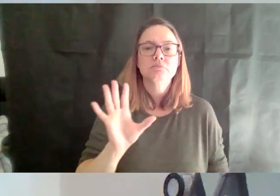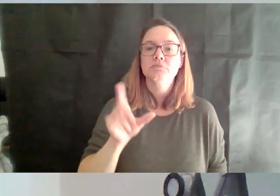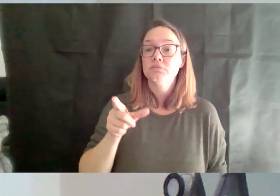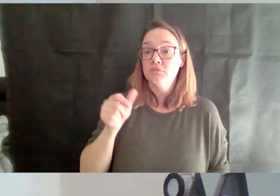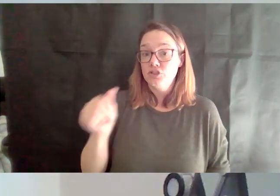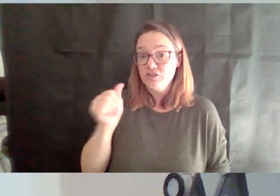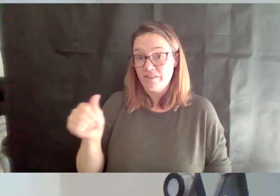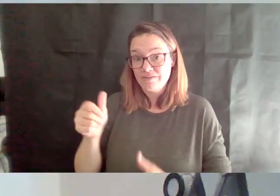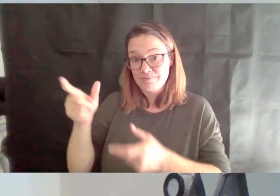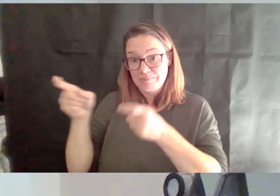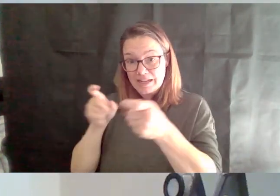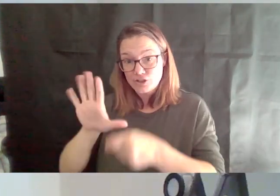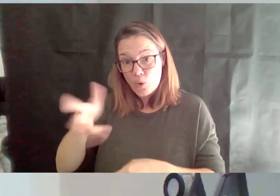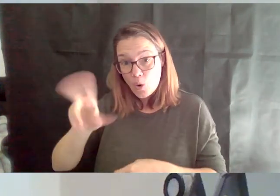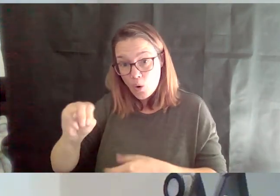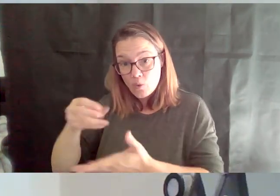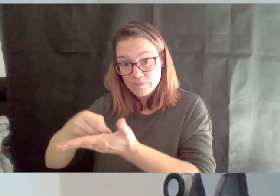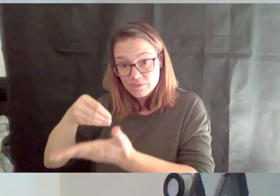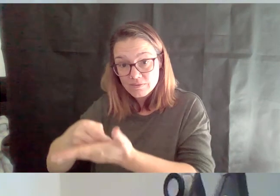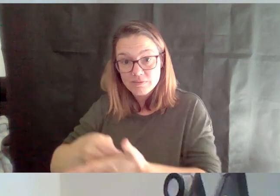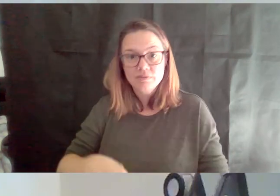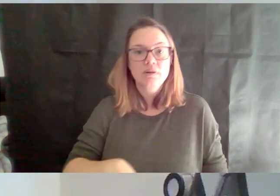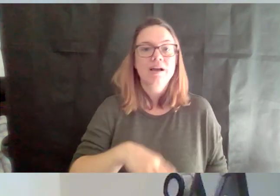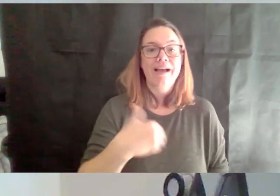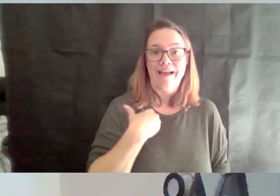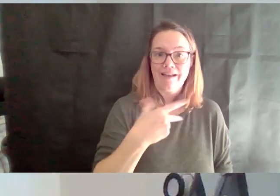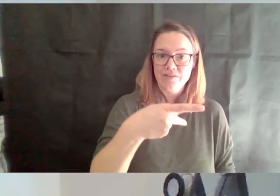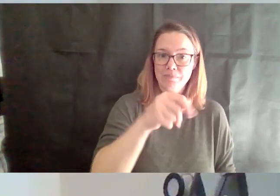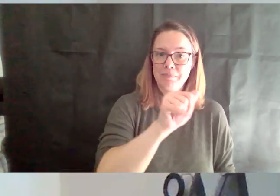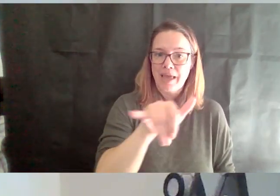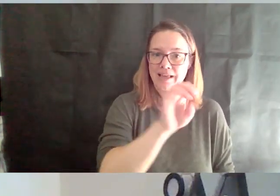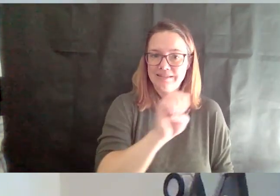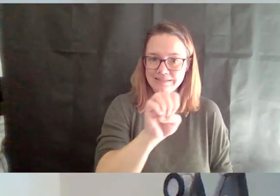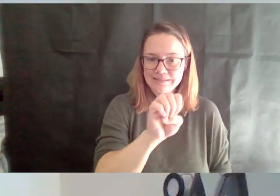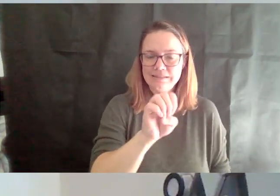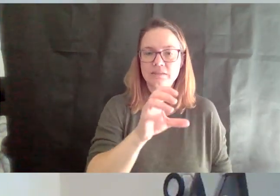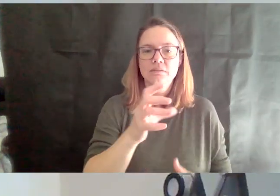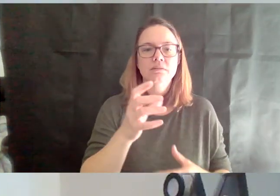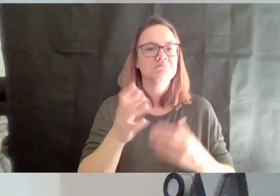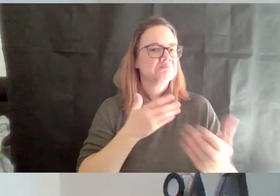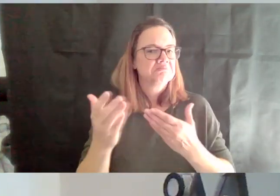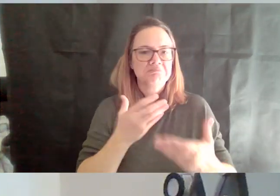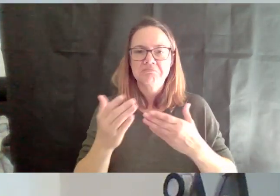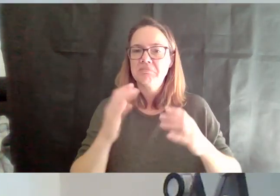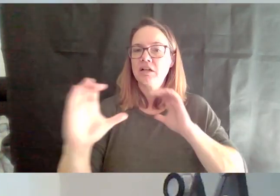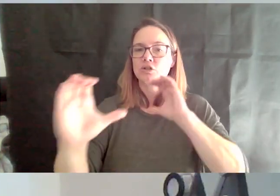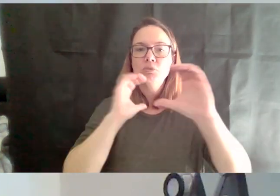or you're just managing your own finances, just make sure you talk to people and be open and honest.